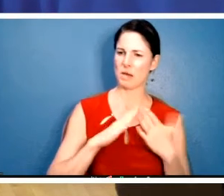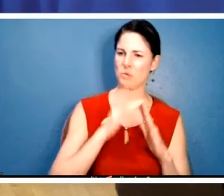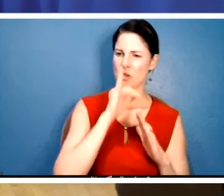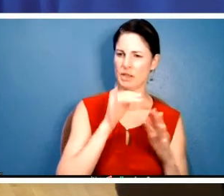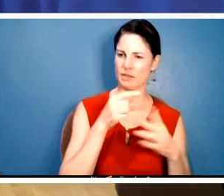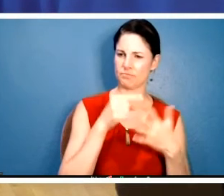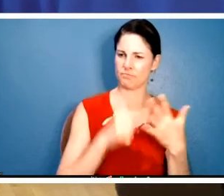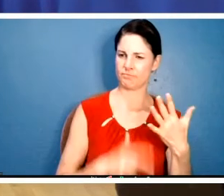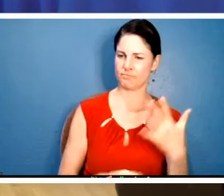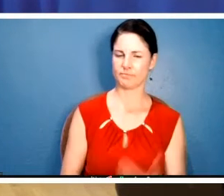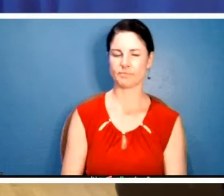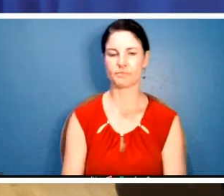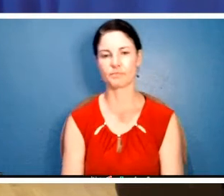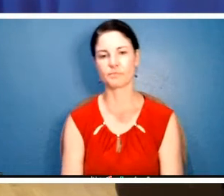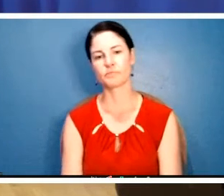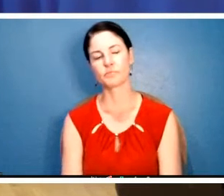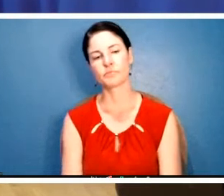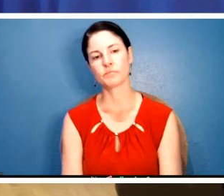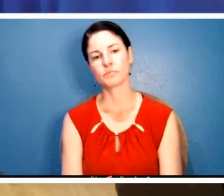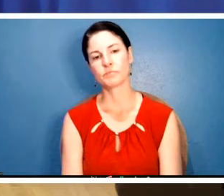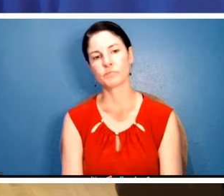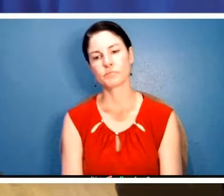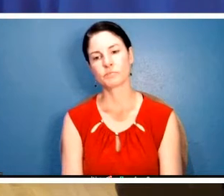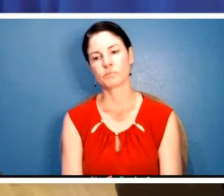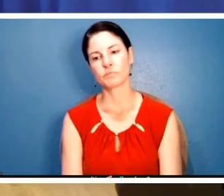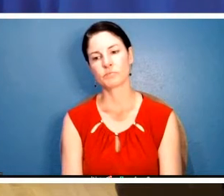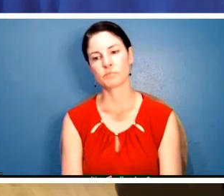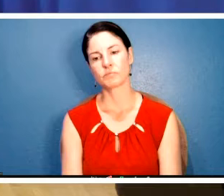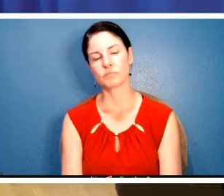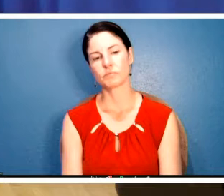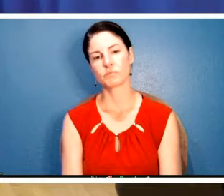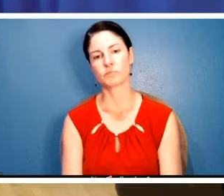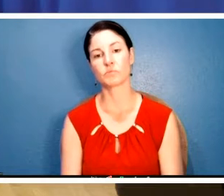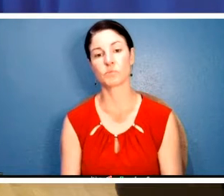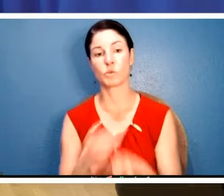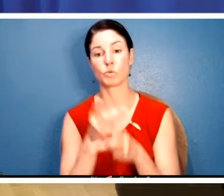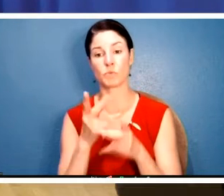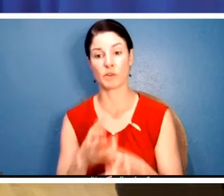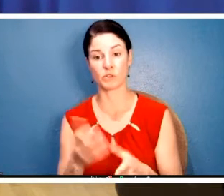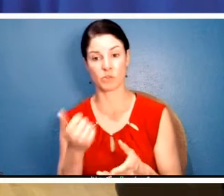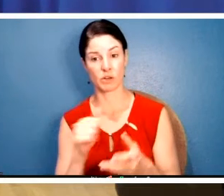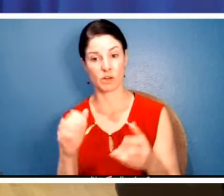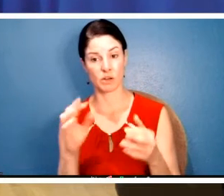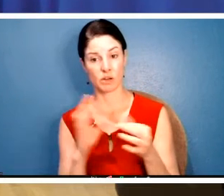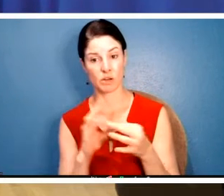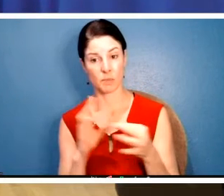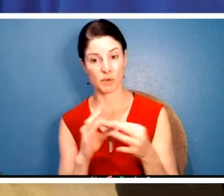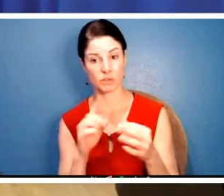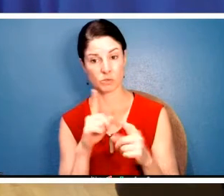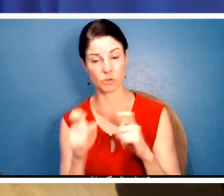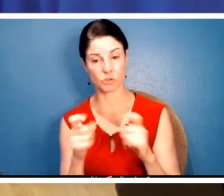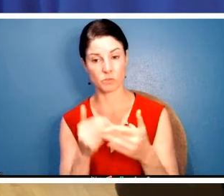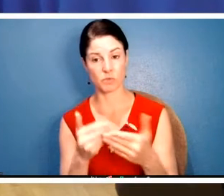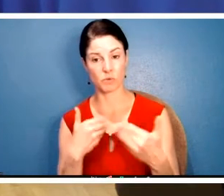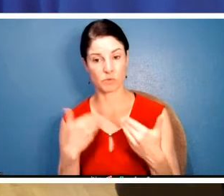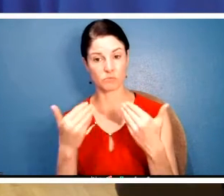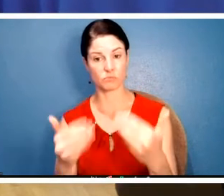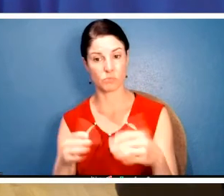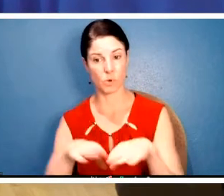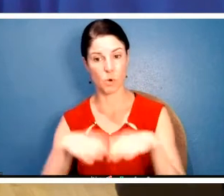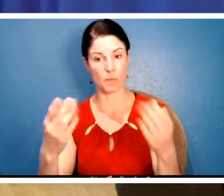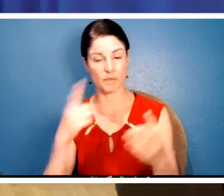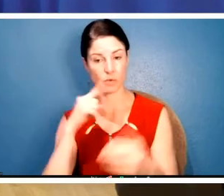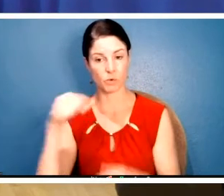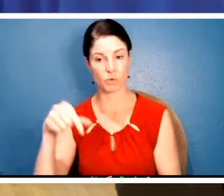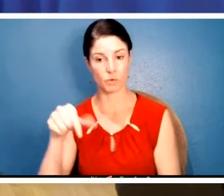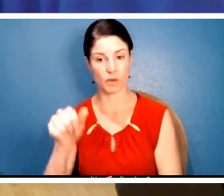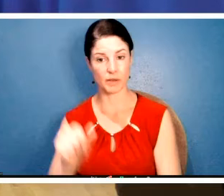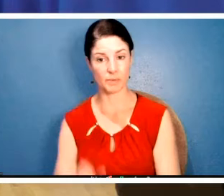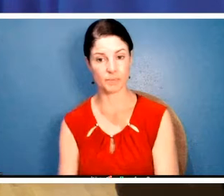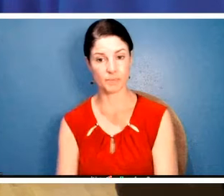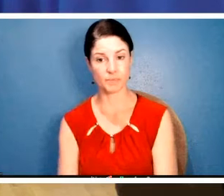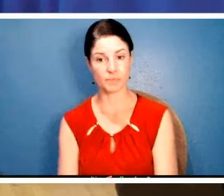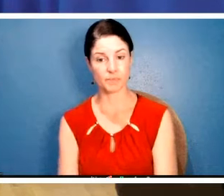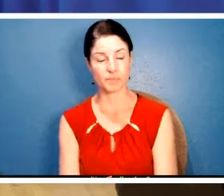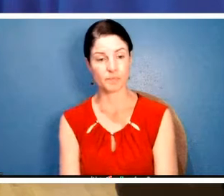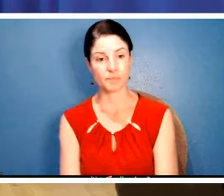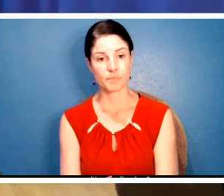SacGov: I think, as supervisor, did you have any questions or comments before we move to public comment I do and I just again want to reiterate and emphasize that I would hope.